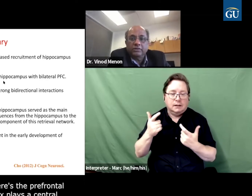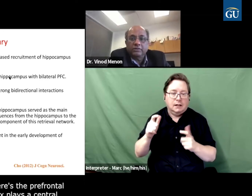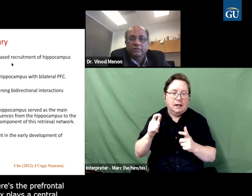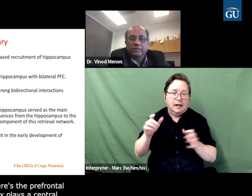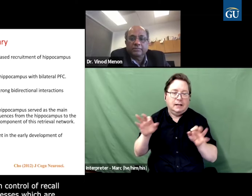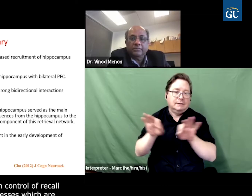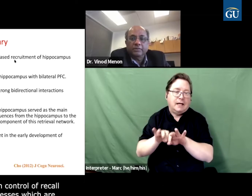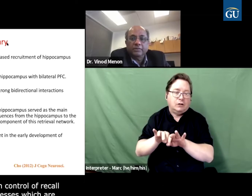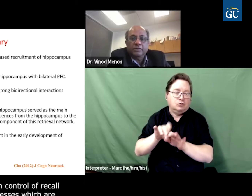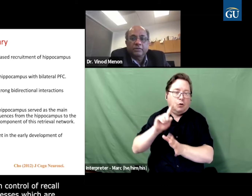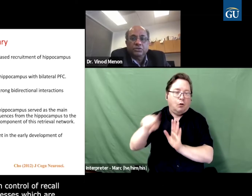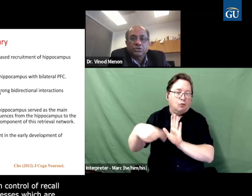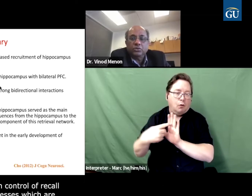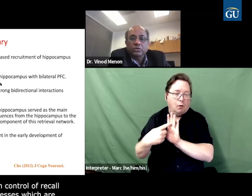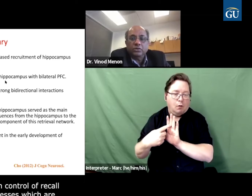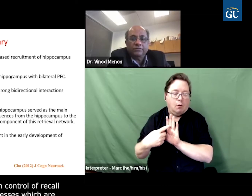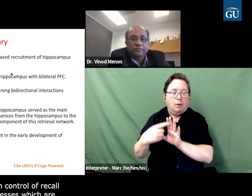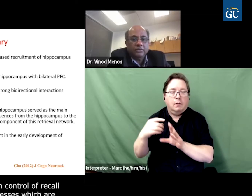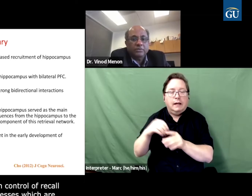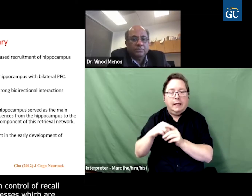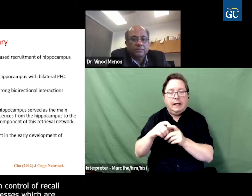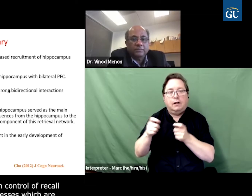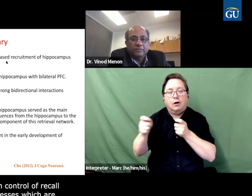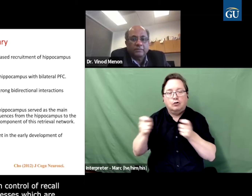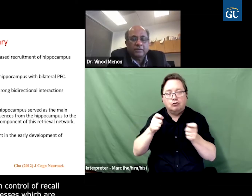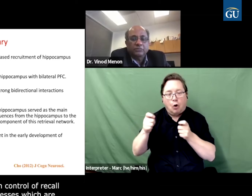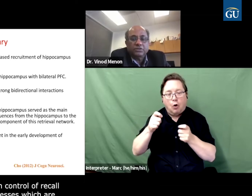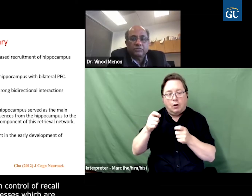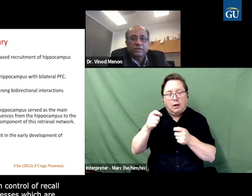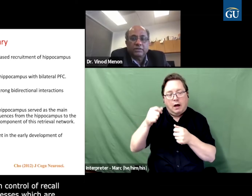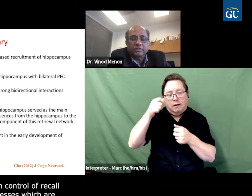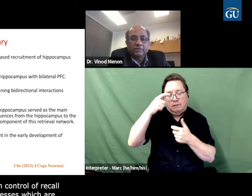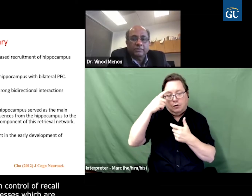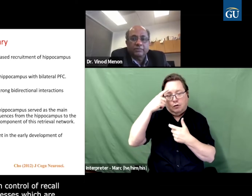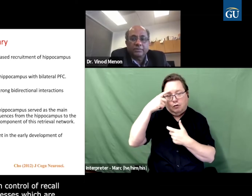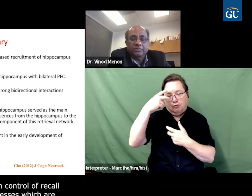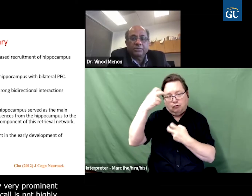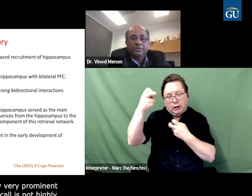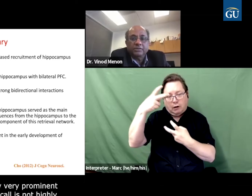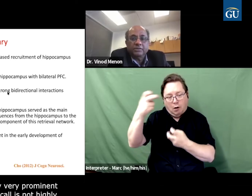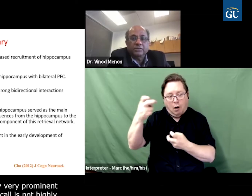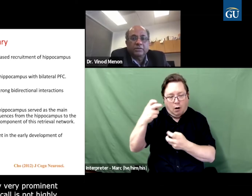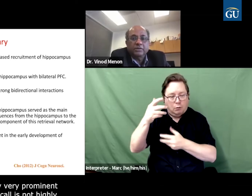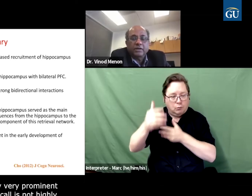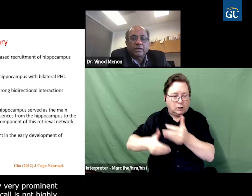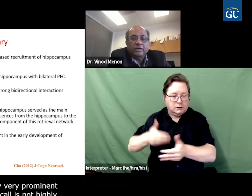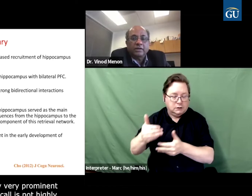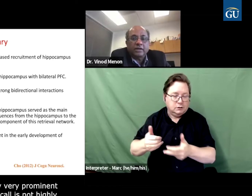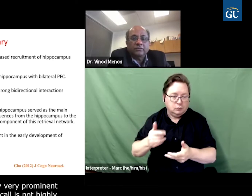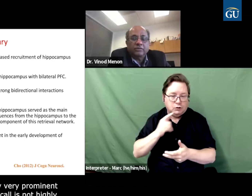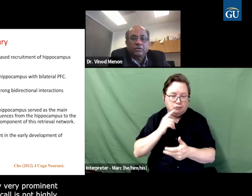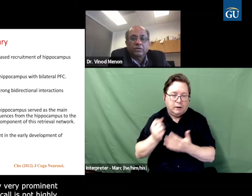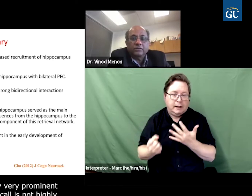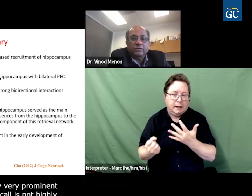essential role in control of recall processes which are